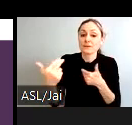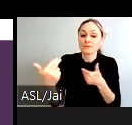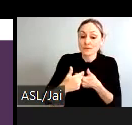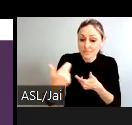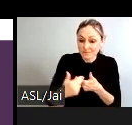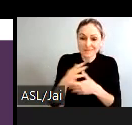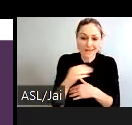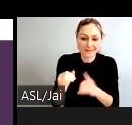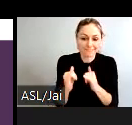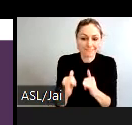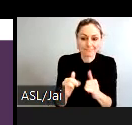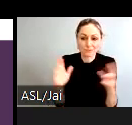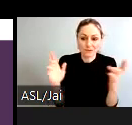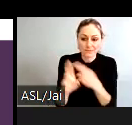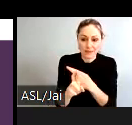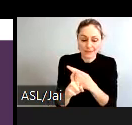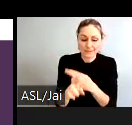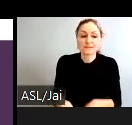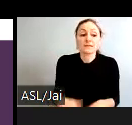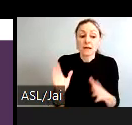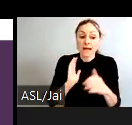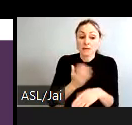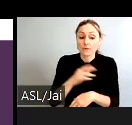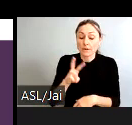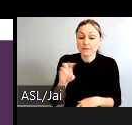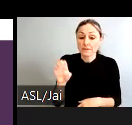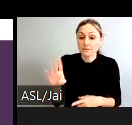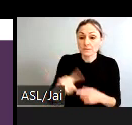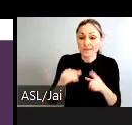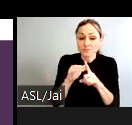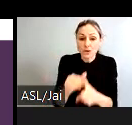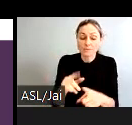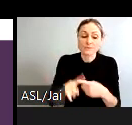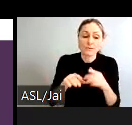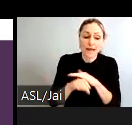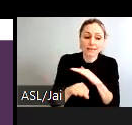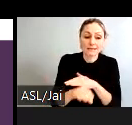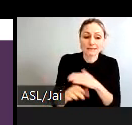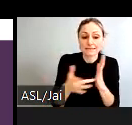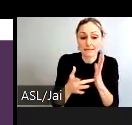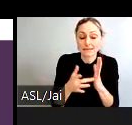On our website we have prompts with access to technology, transportation, meeting facilitation,